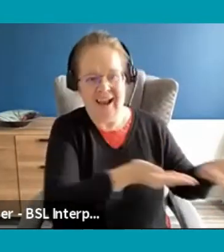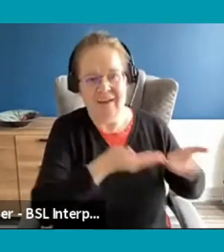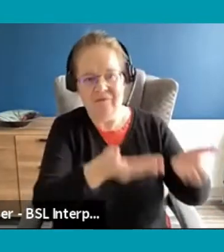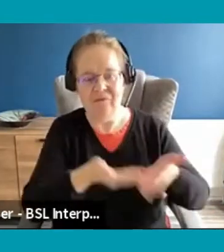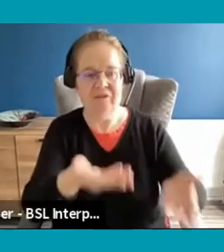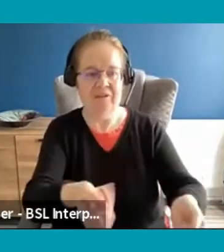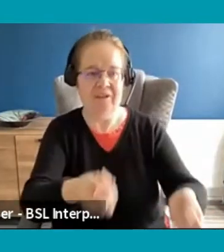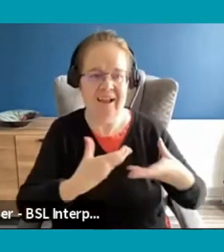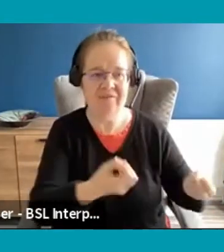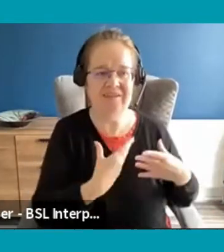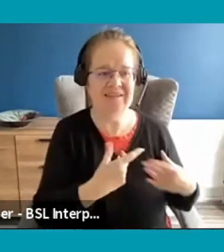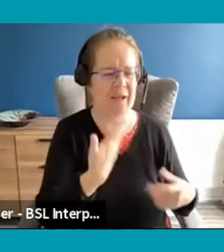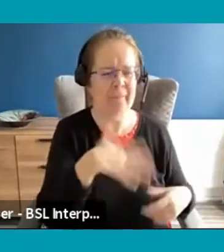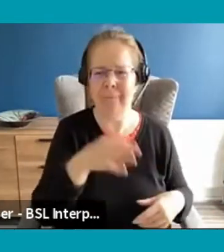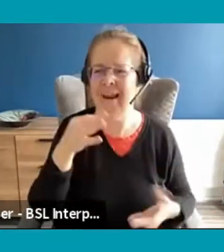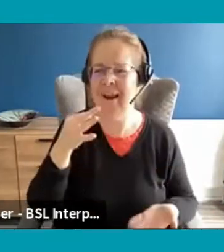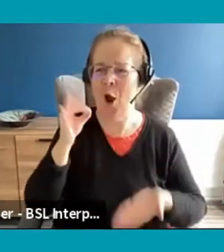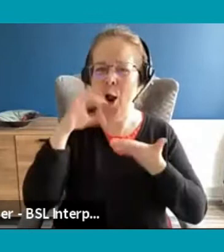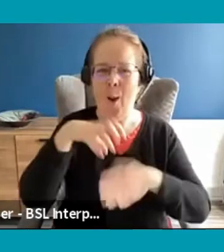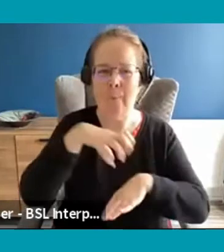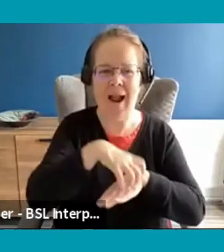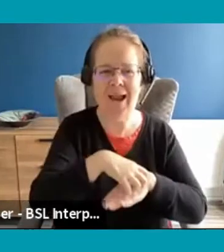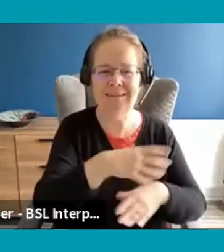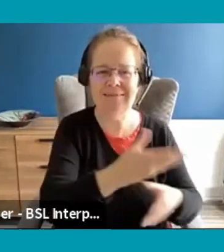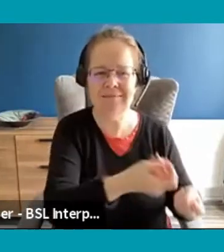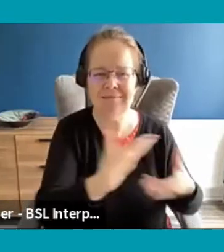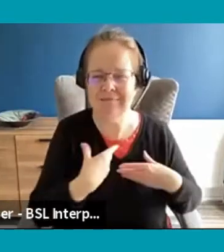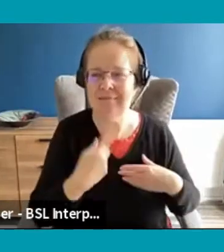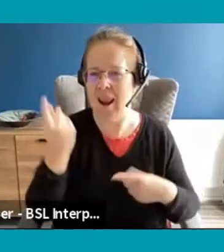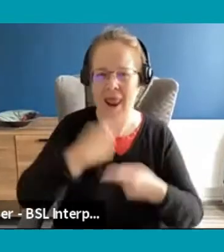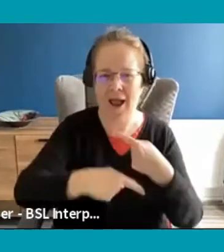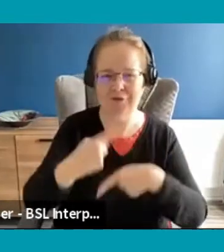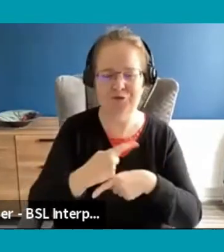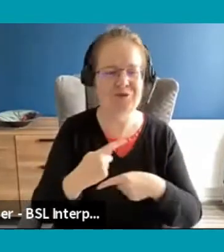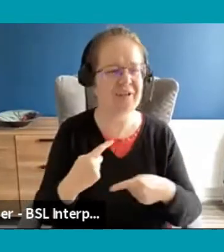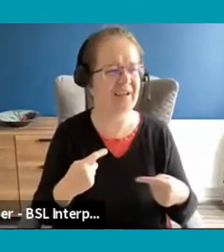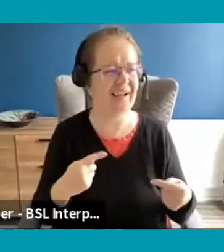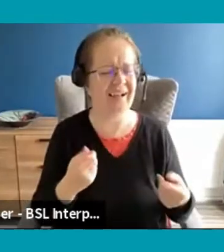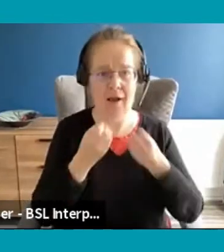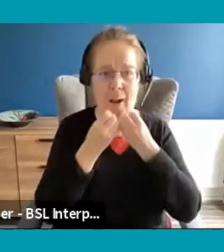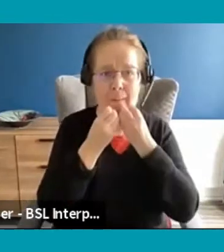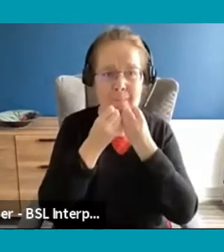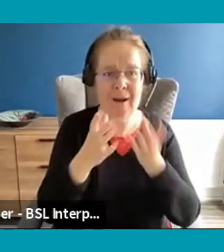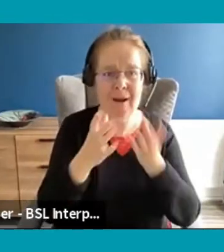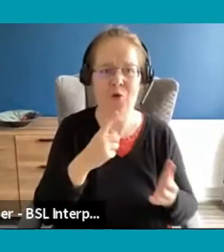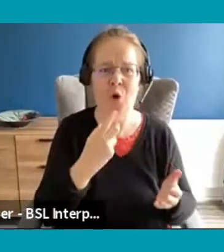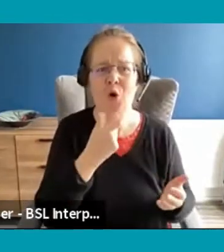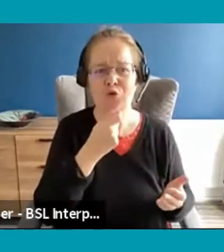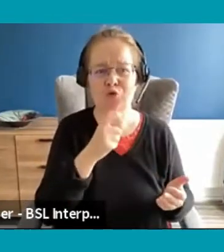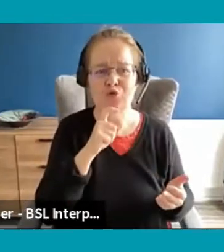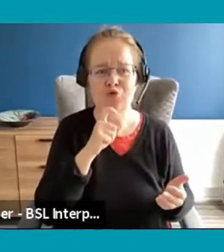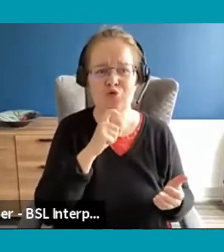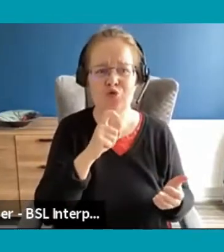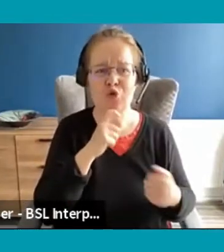We had some cupcakes last year. We've had some beautiful chocolate brownies send on a couple of occasions. It does.